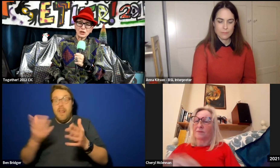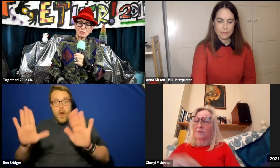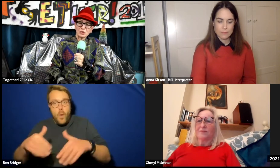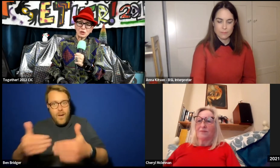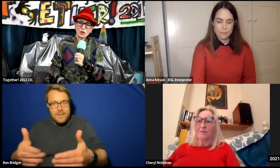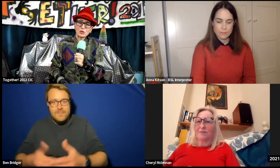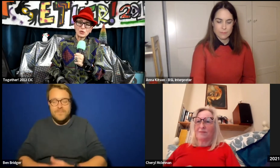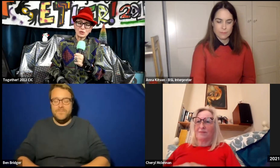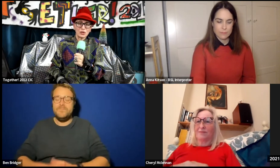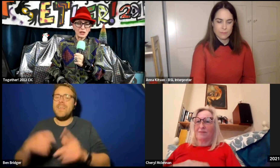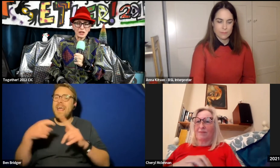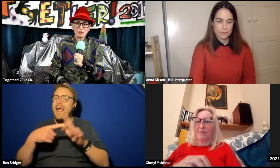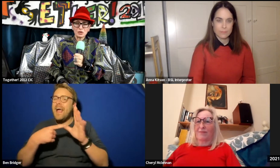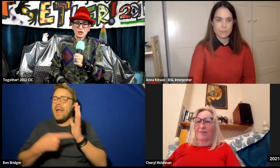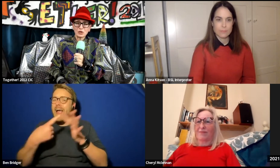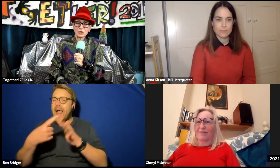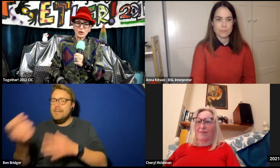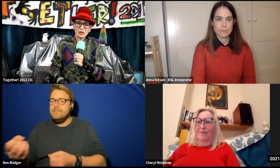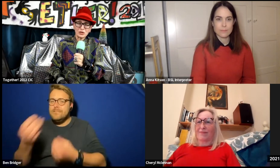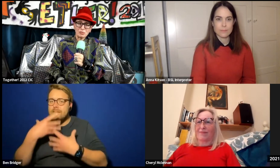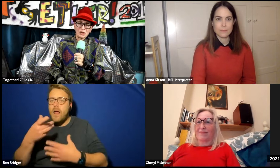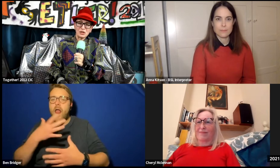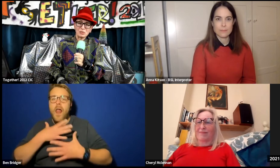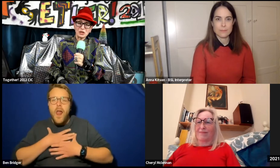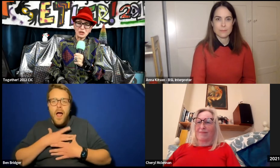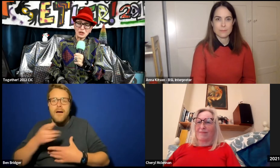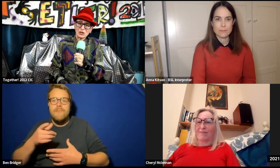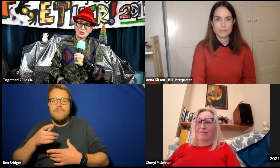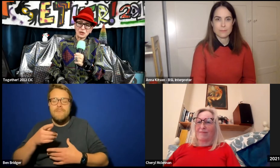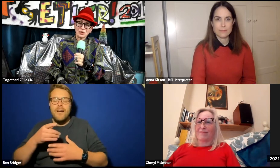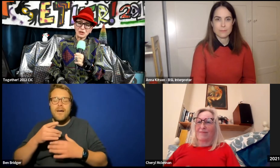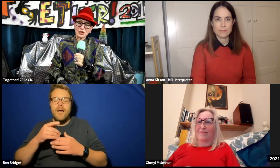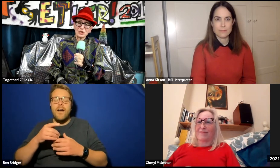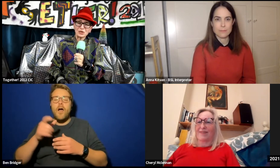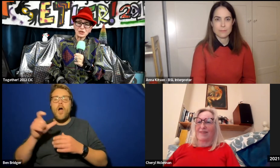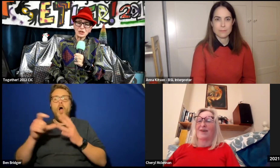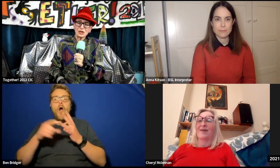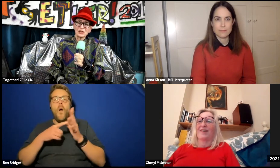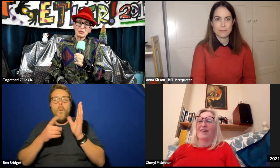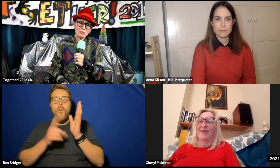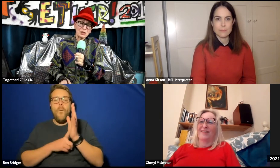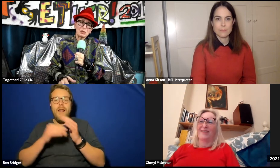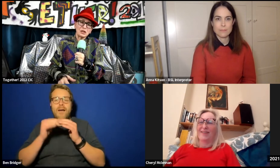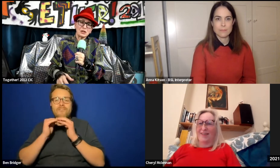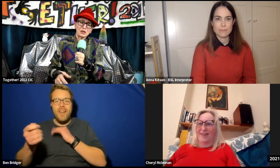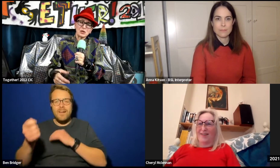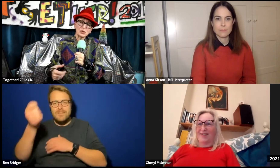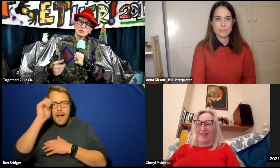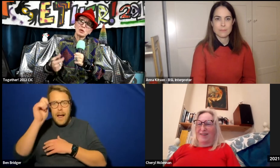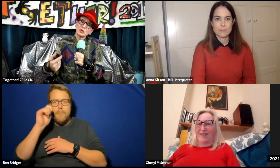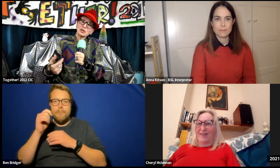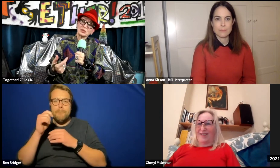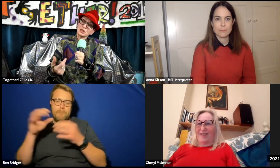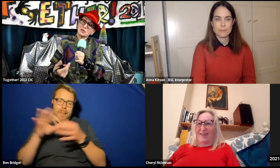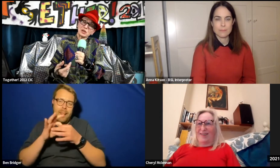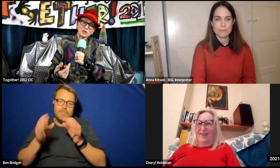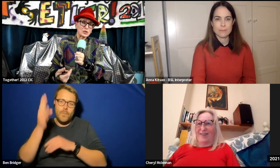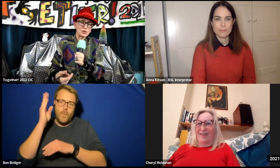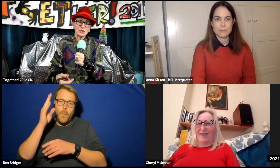about the coals in the flat cap, Cheryl, it made me laugh out loud. It made me laugh too, but not out loud as you can